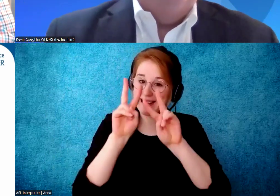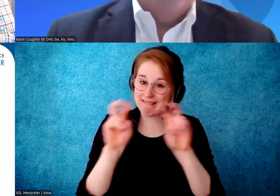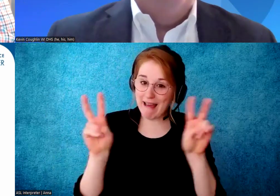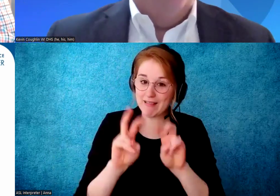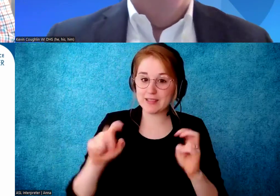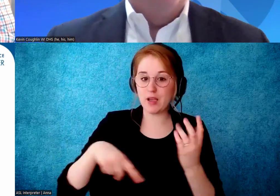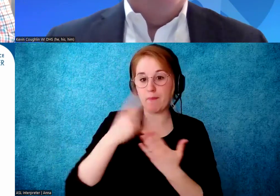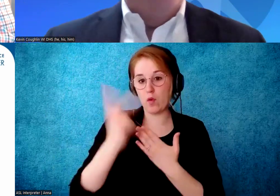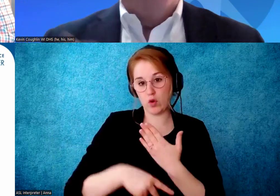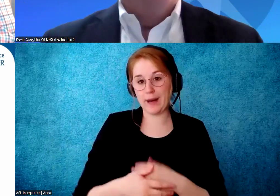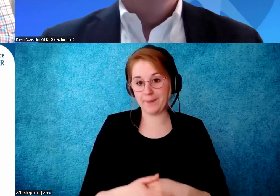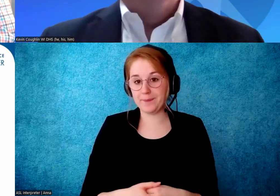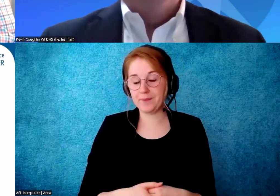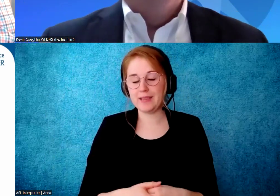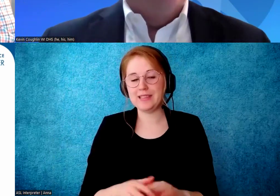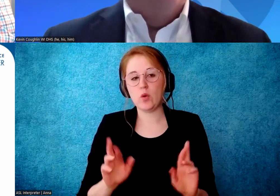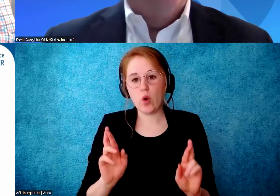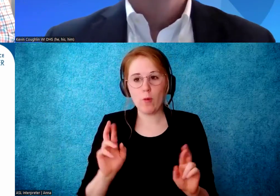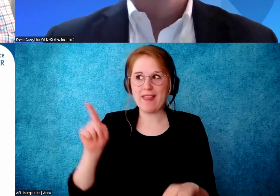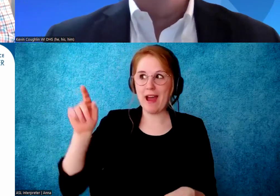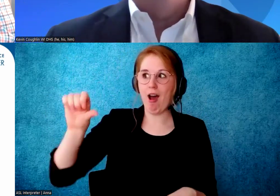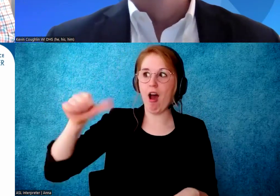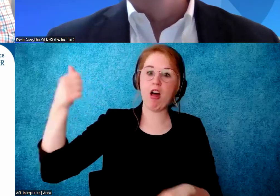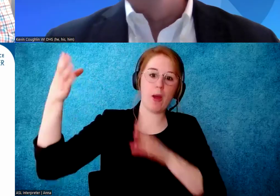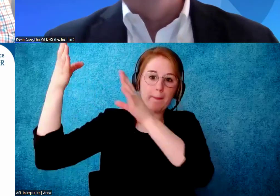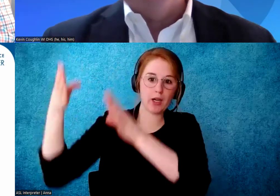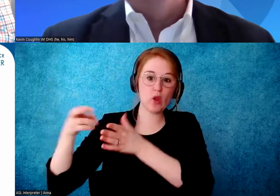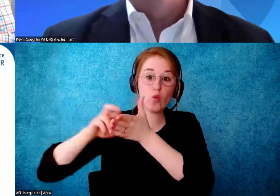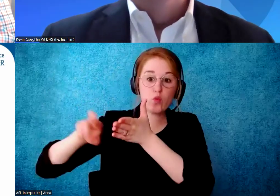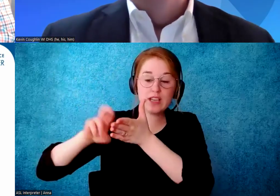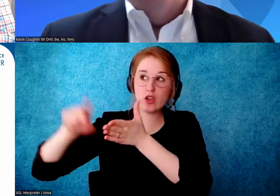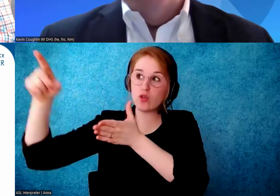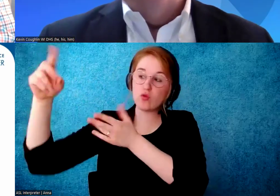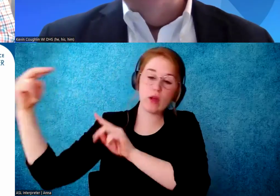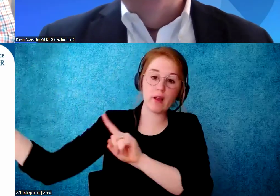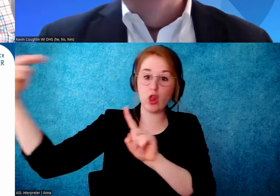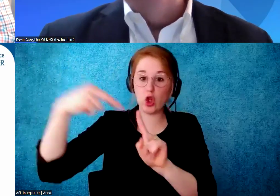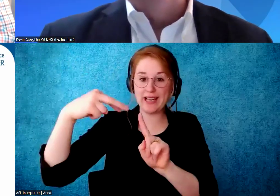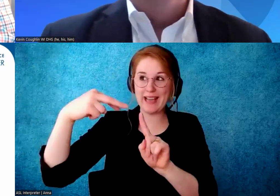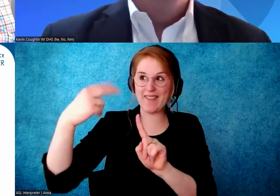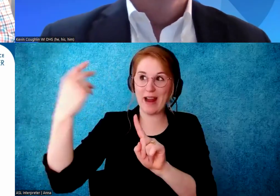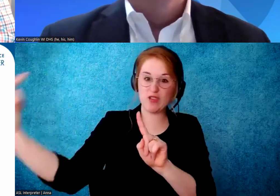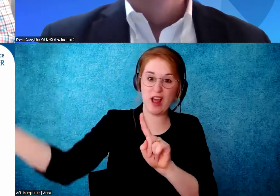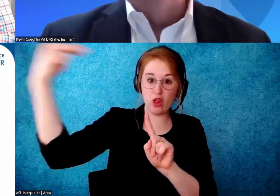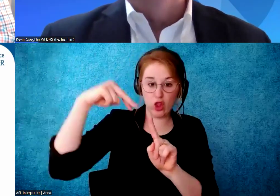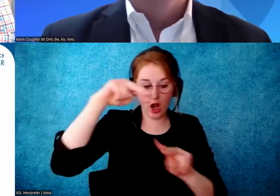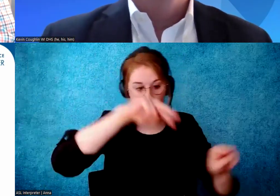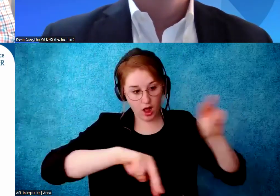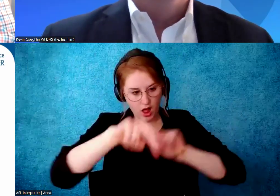And that's what we're hoping, you know, a third party, you know, research entity really looking at this program to see what's working, what's not.